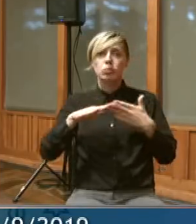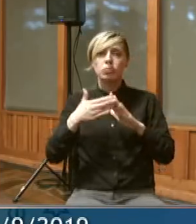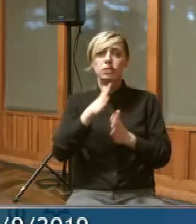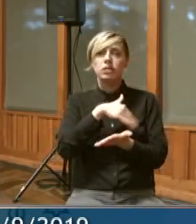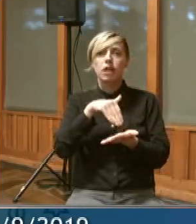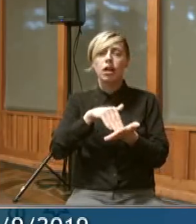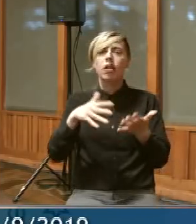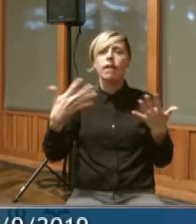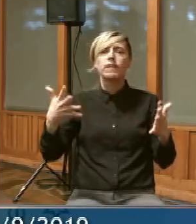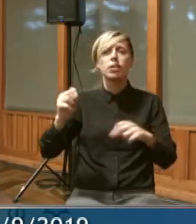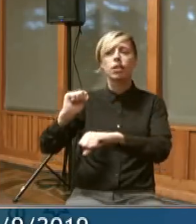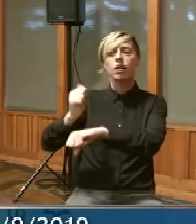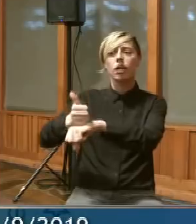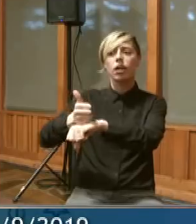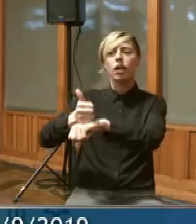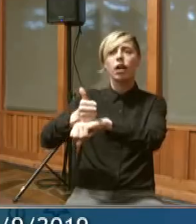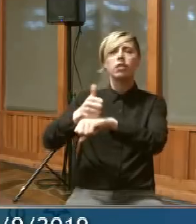HOUSING KEEPS INCREASING IN PRICES, SO WE NEED TO FUND THESE